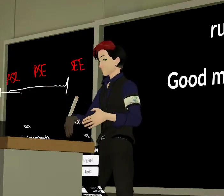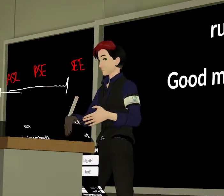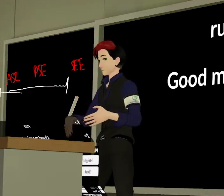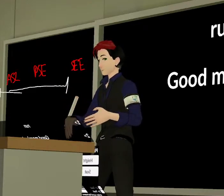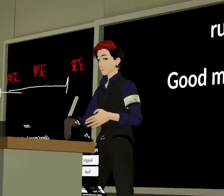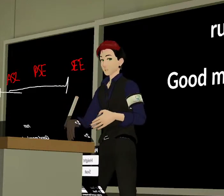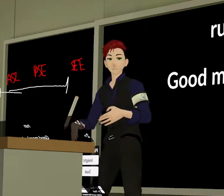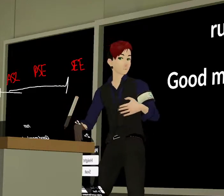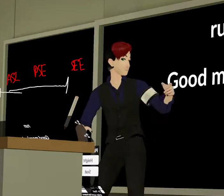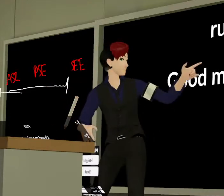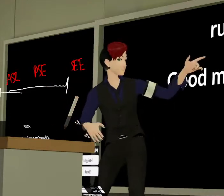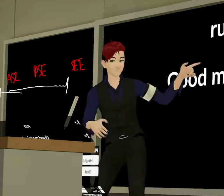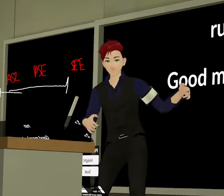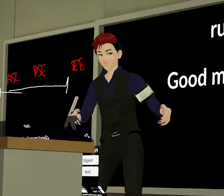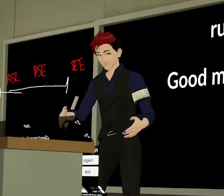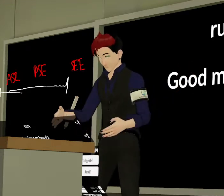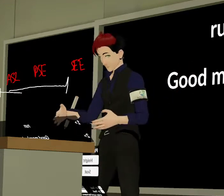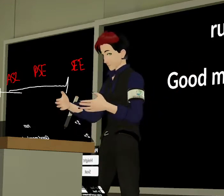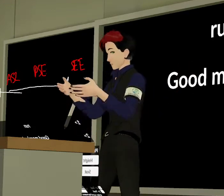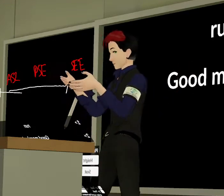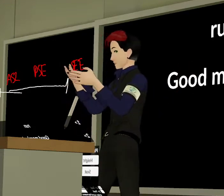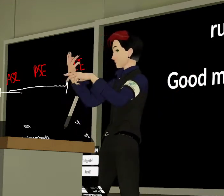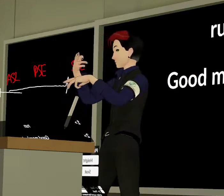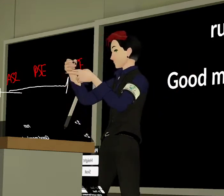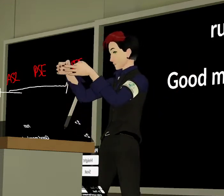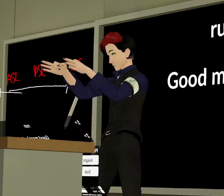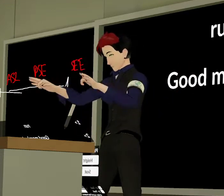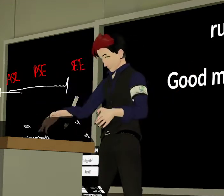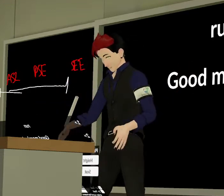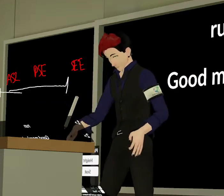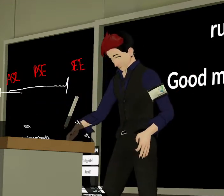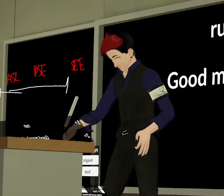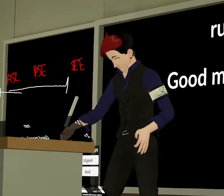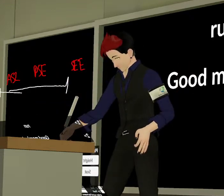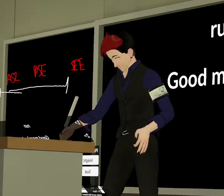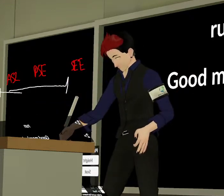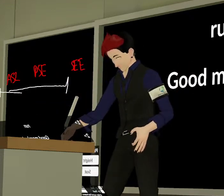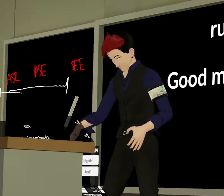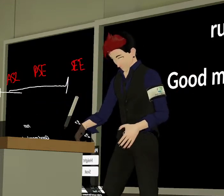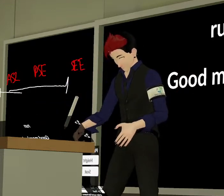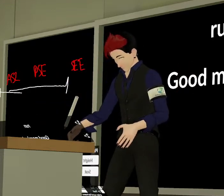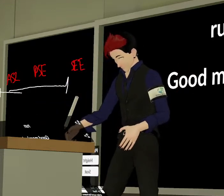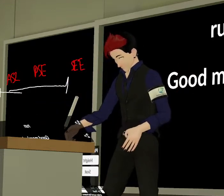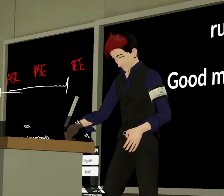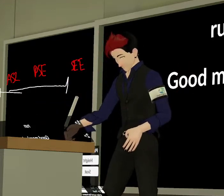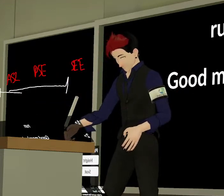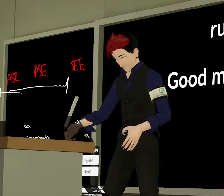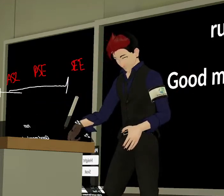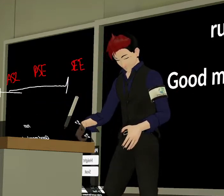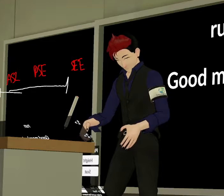so there's different signs for it so let's use it in a sentence